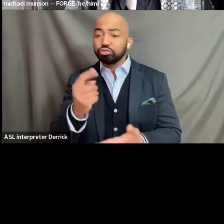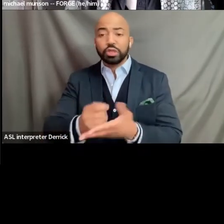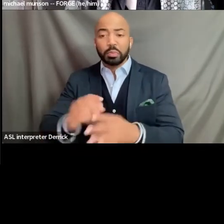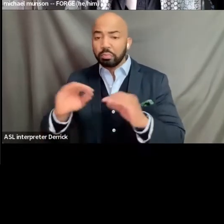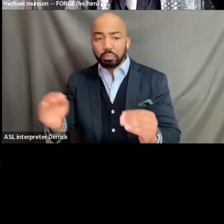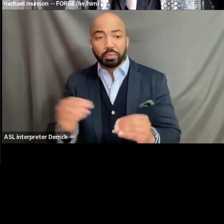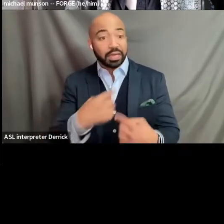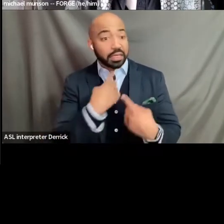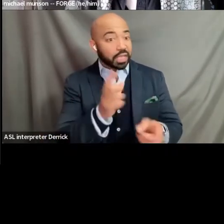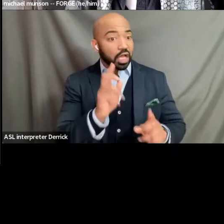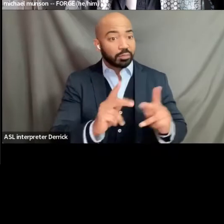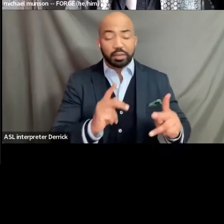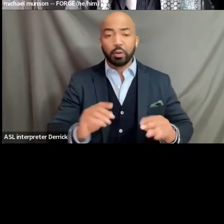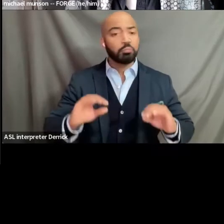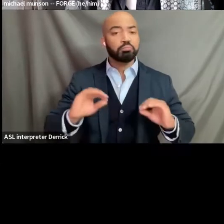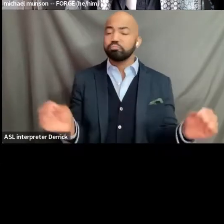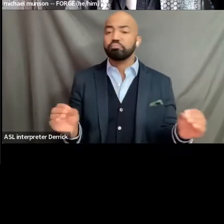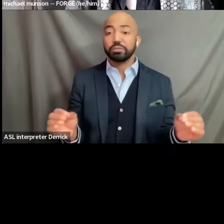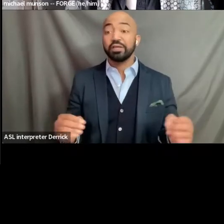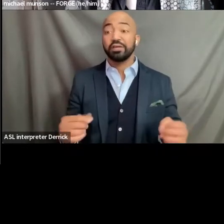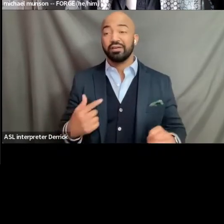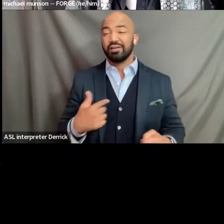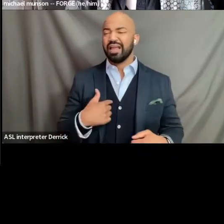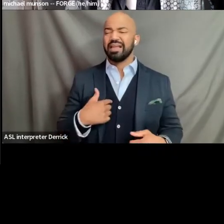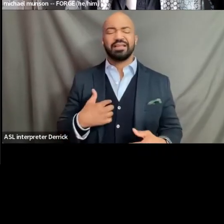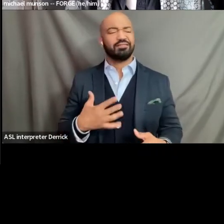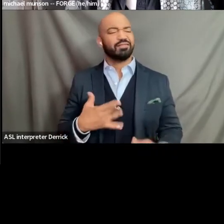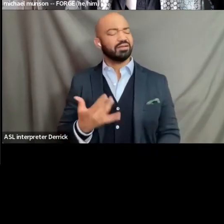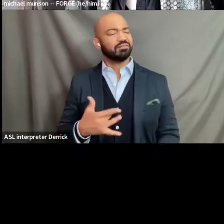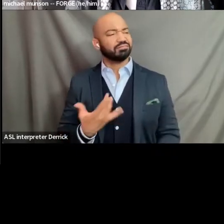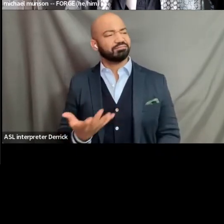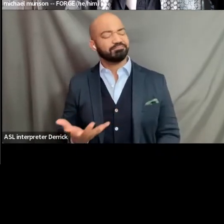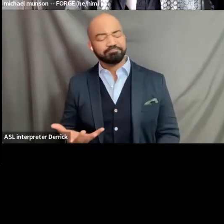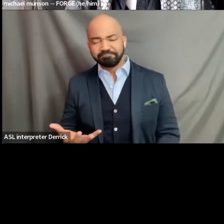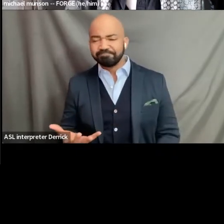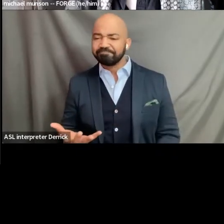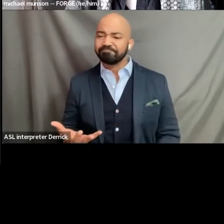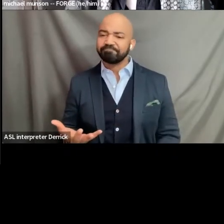and I had been in shock.